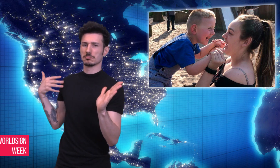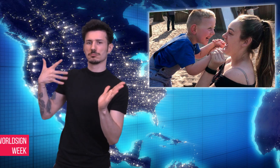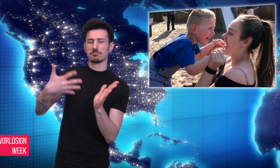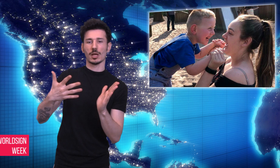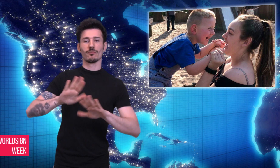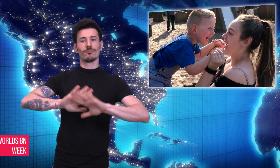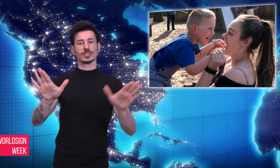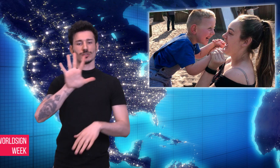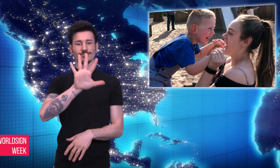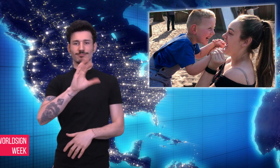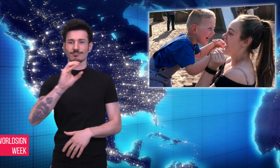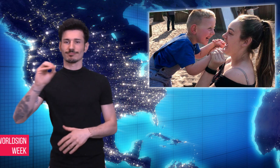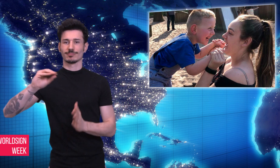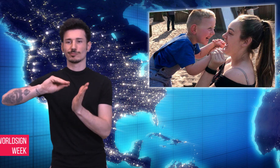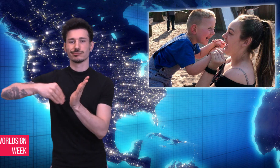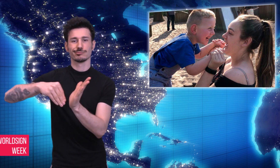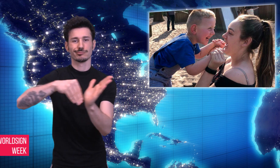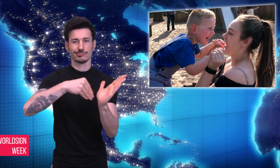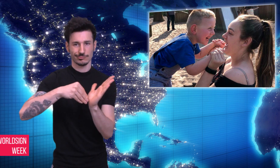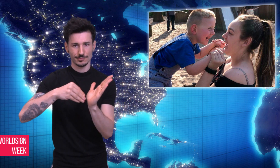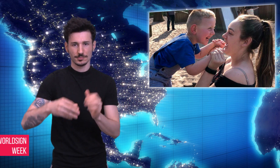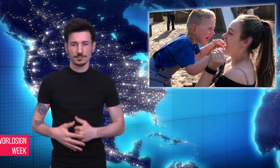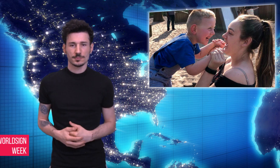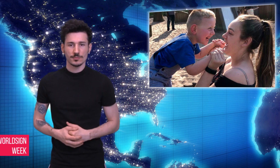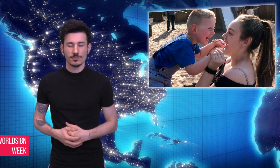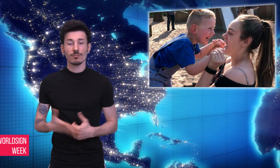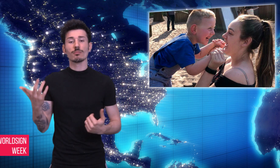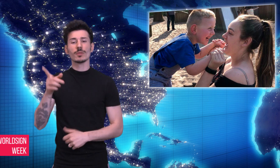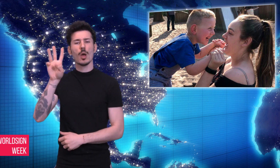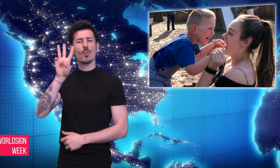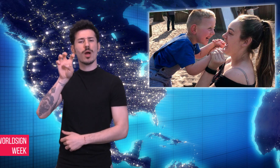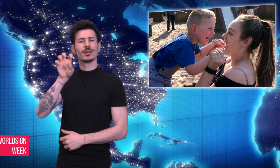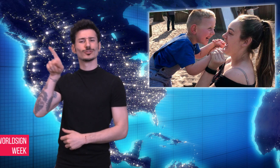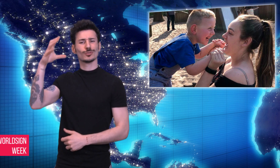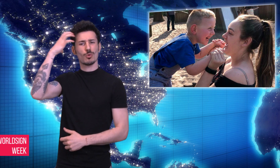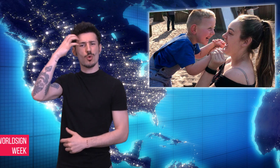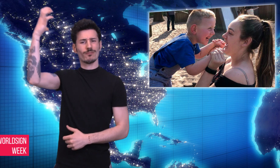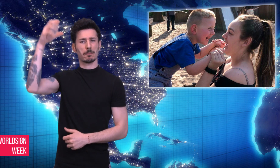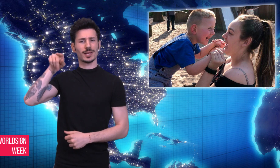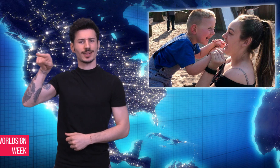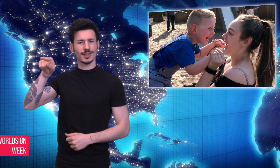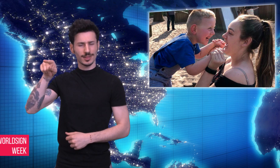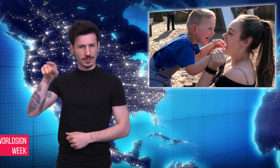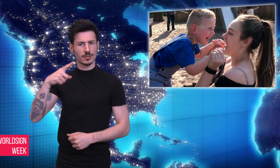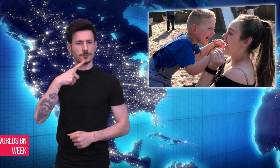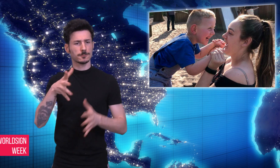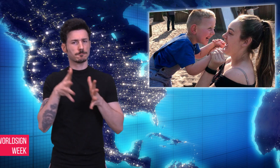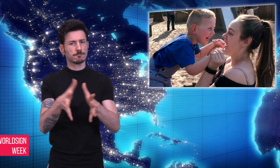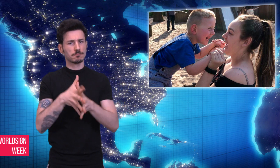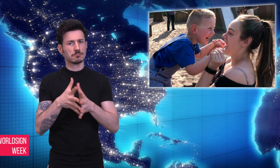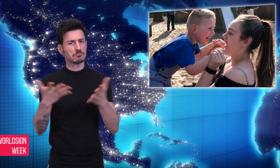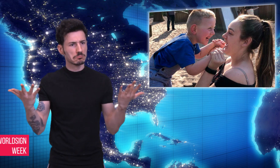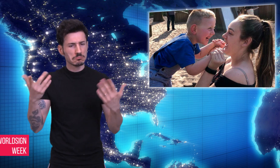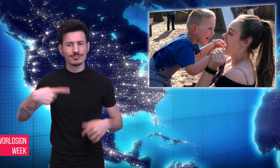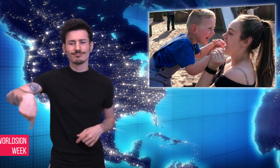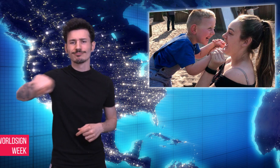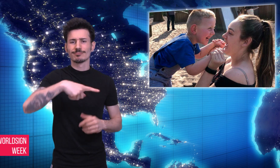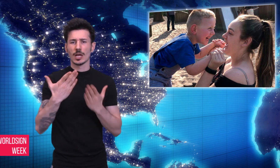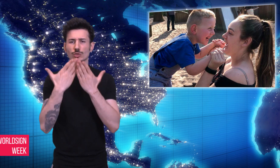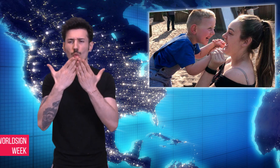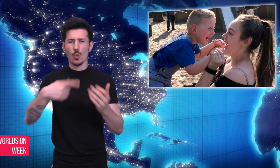The Welsh government stated that schools are welcome to start teaching